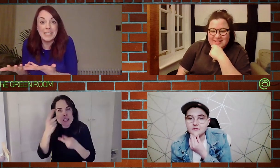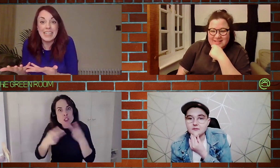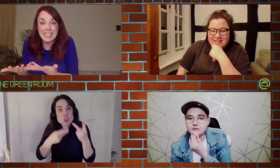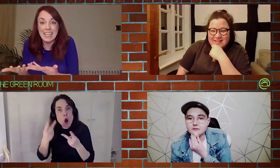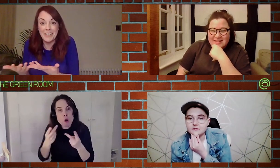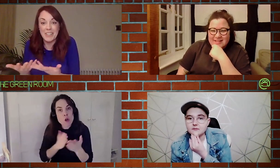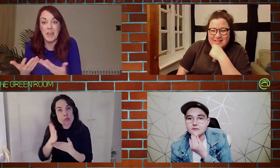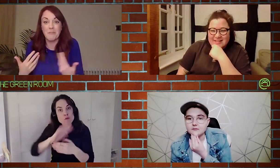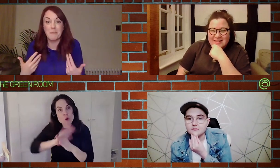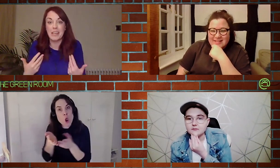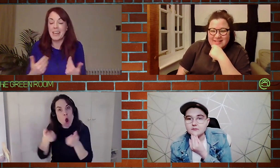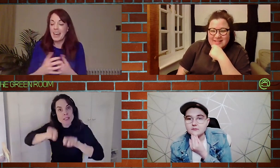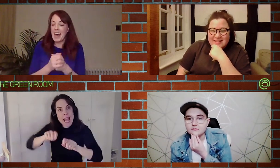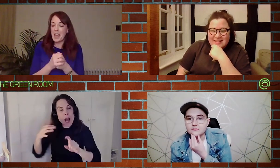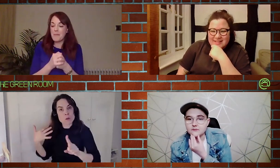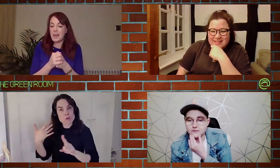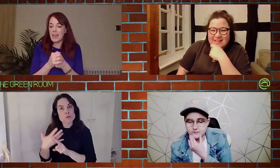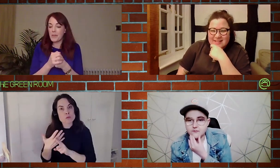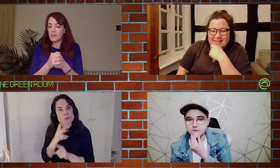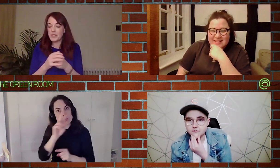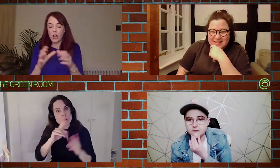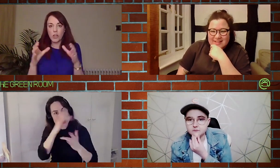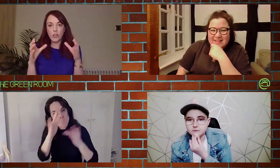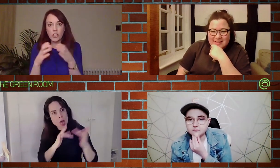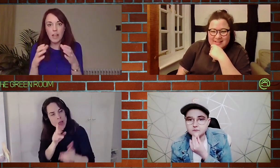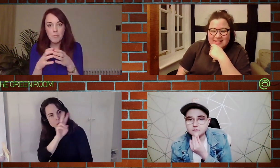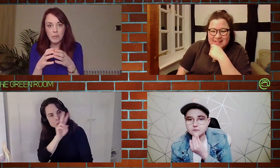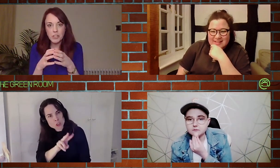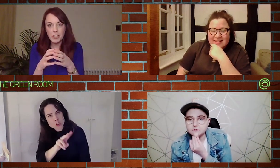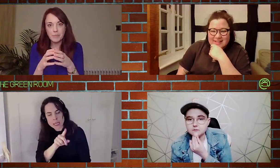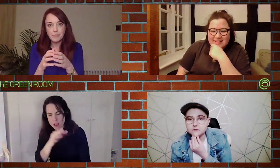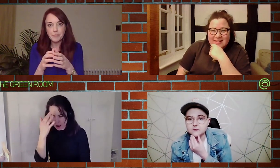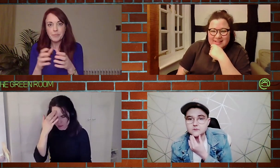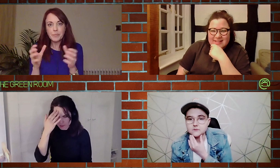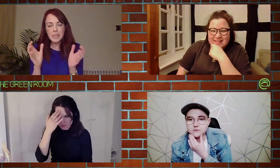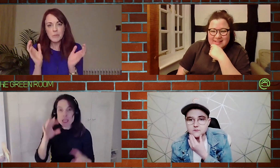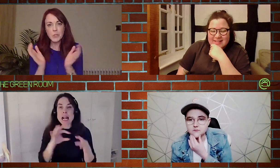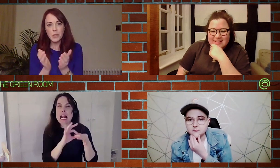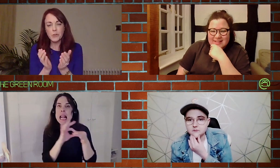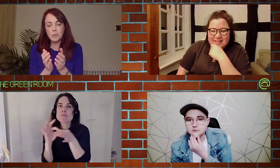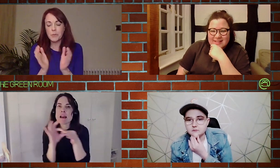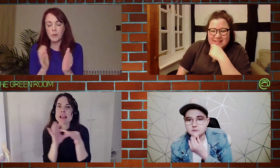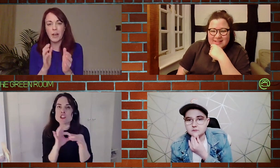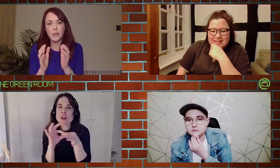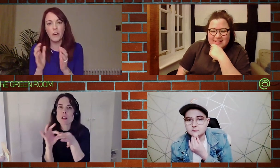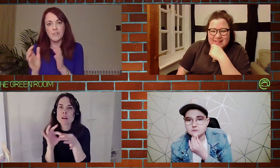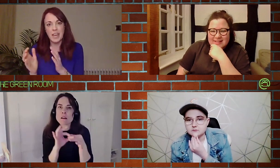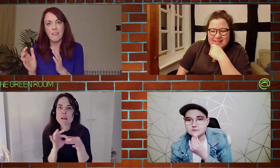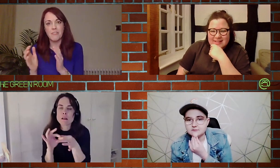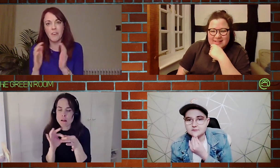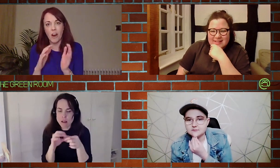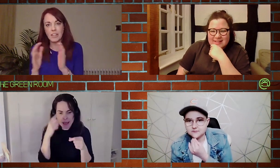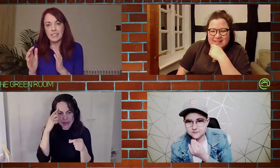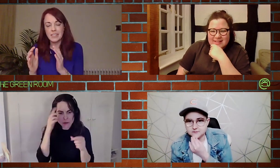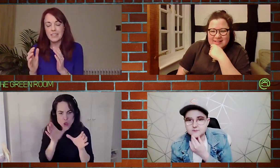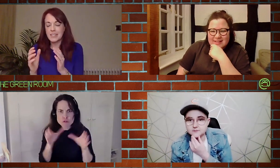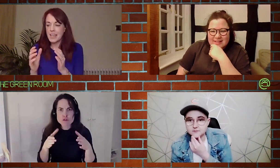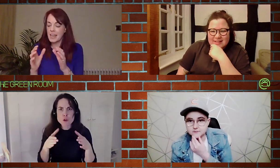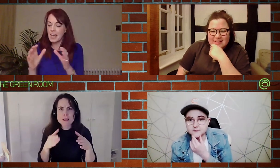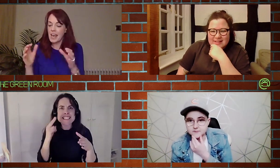in a negative time for me. It was a collaboration. It was a group of quite a lot of deaf artists in it